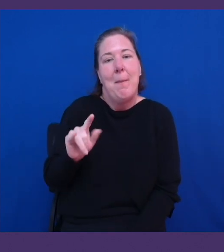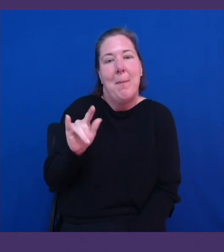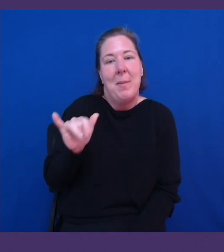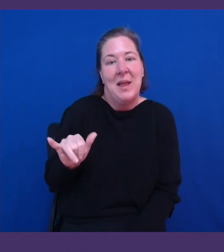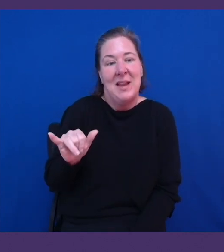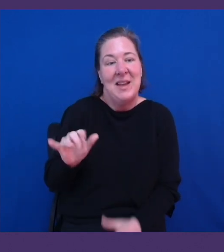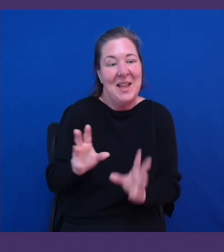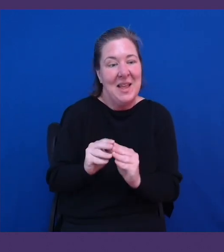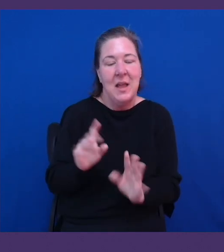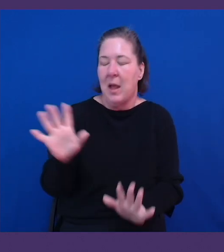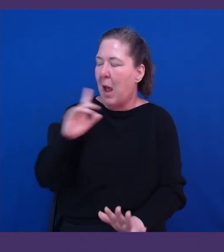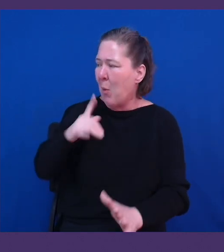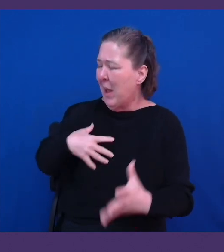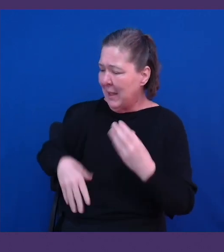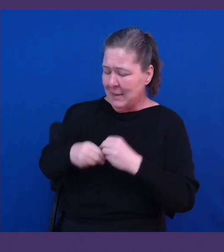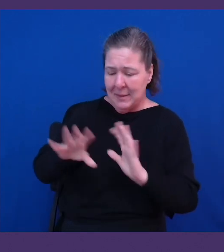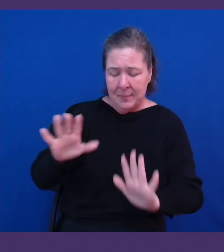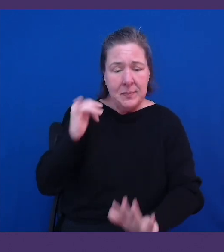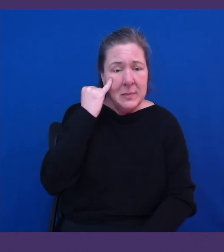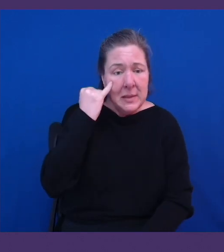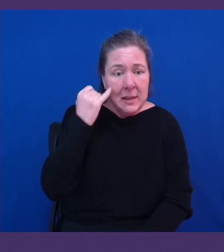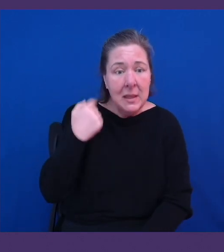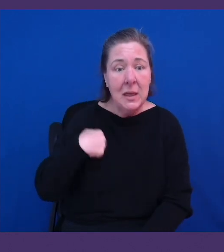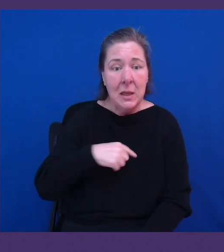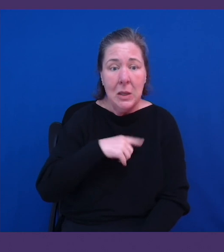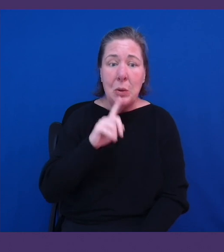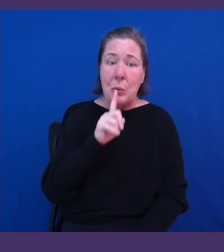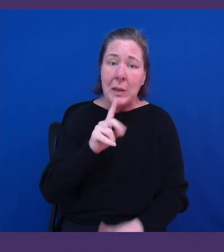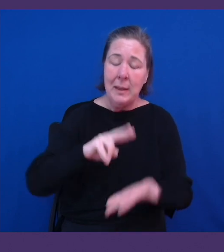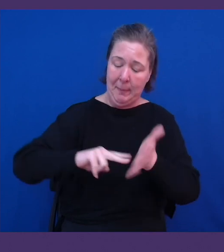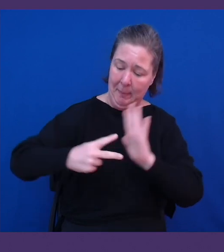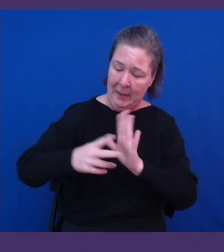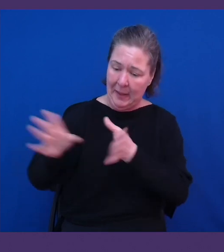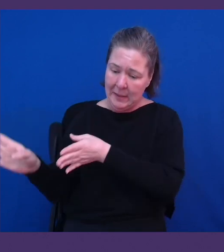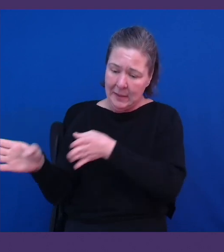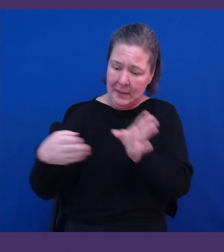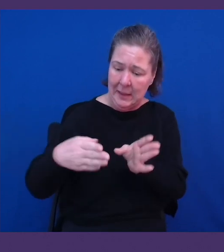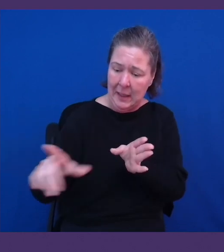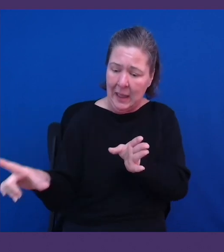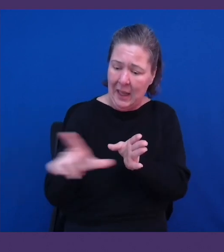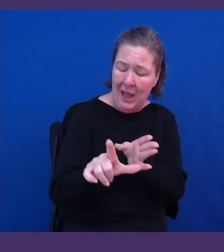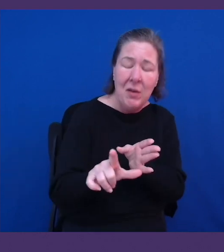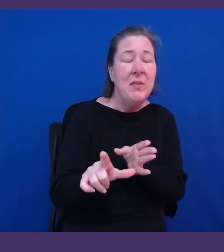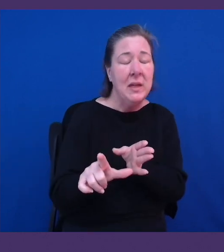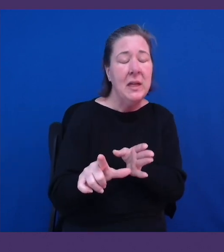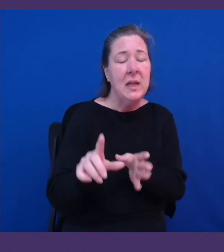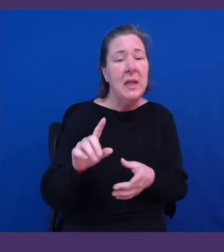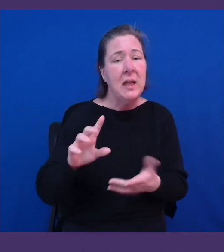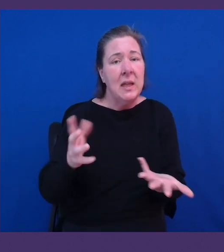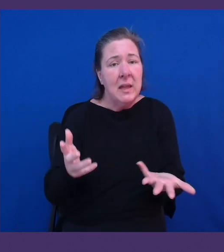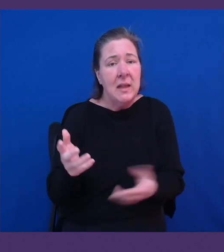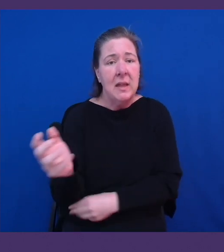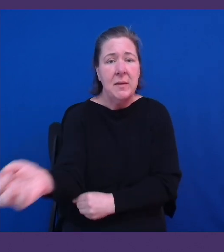But if we really mean "shift left", then the Microsofts and all the other companies